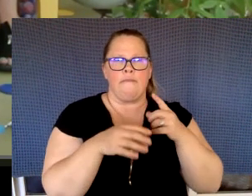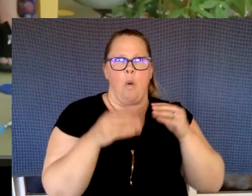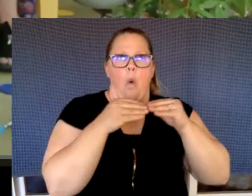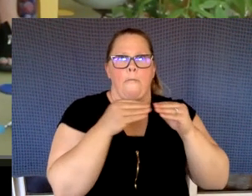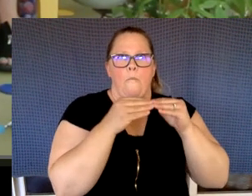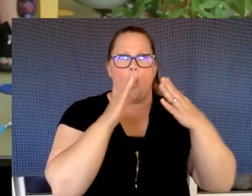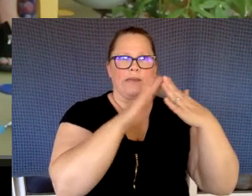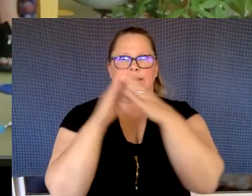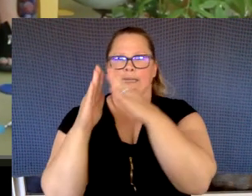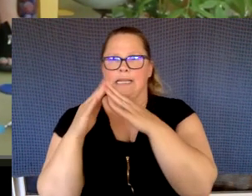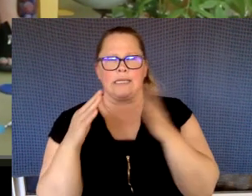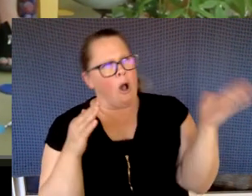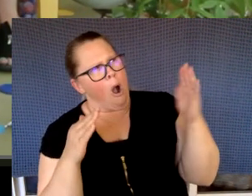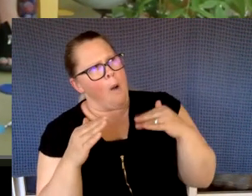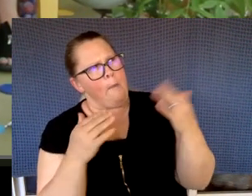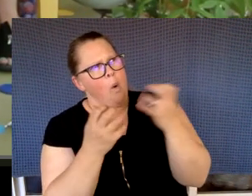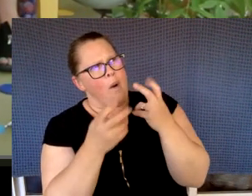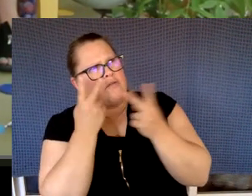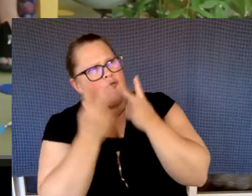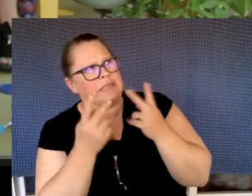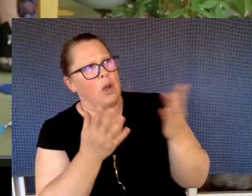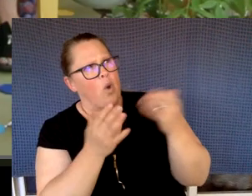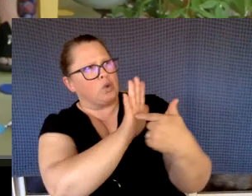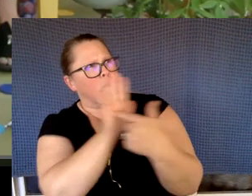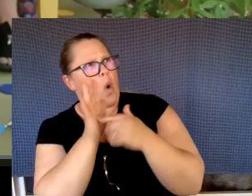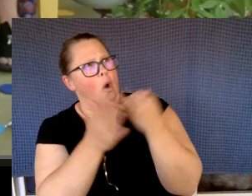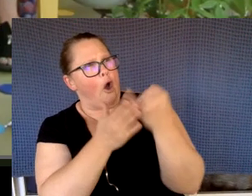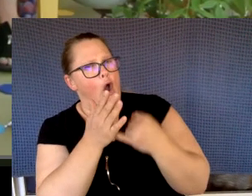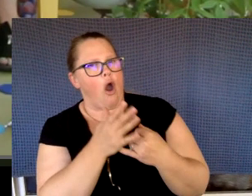States and Europe. United States and Europe but